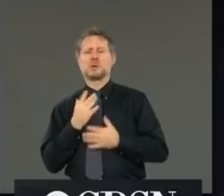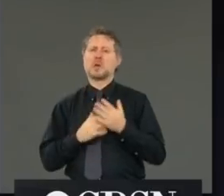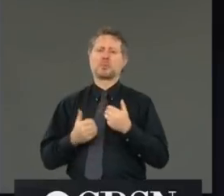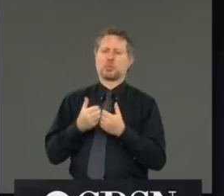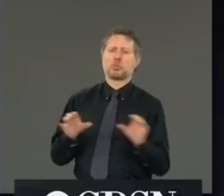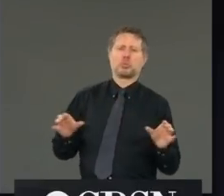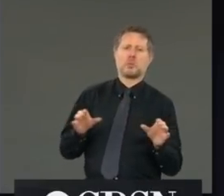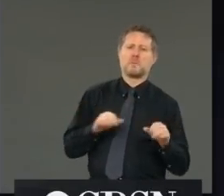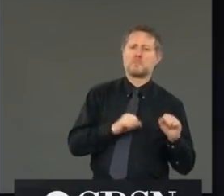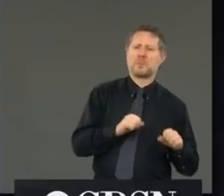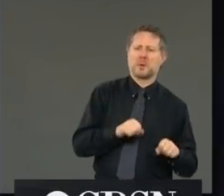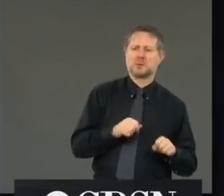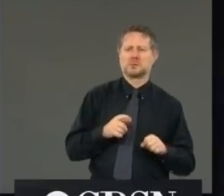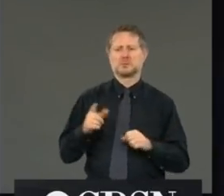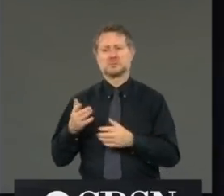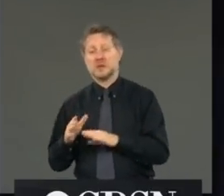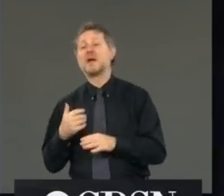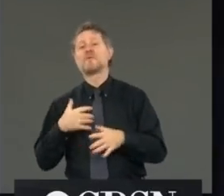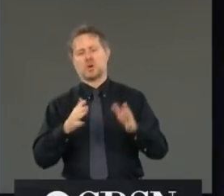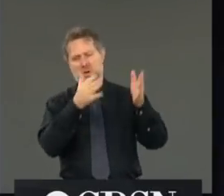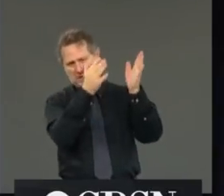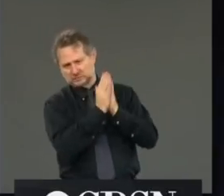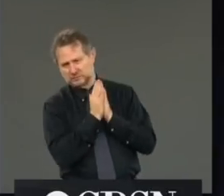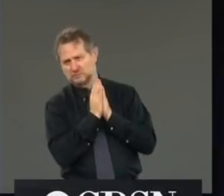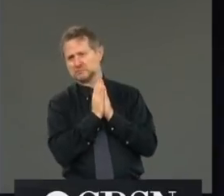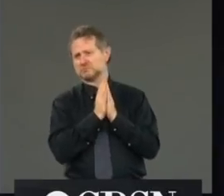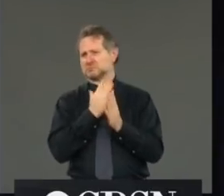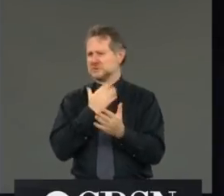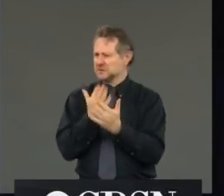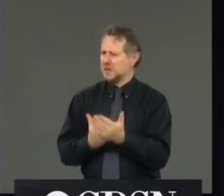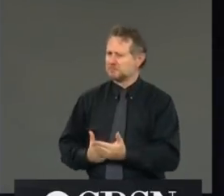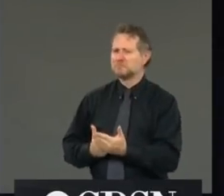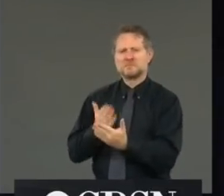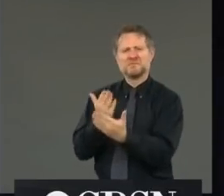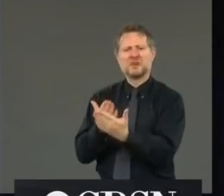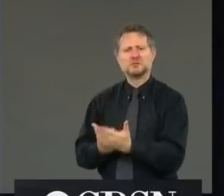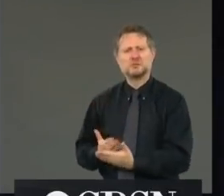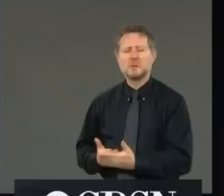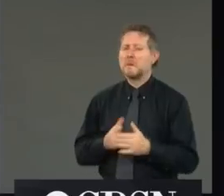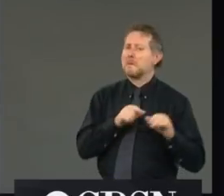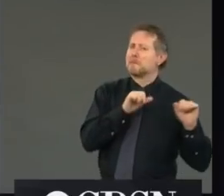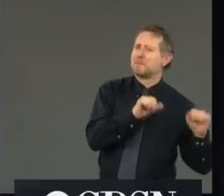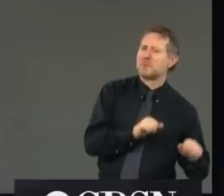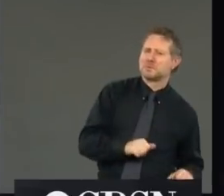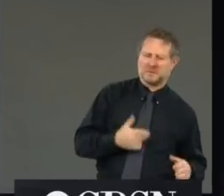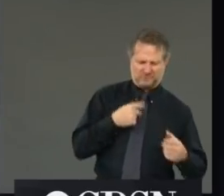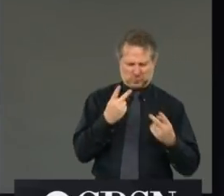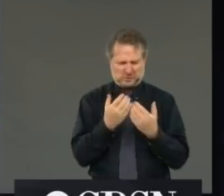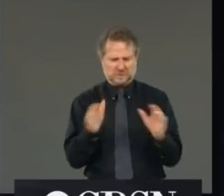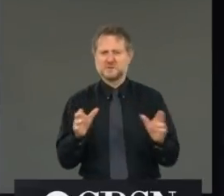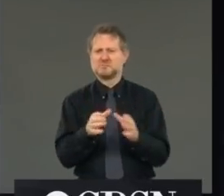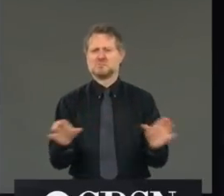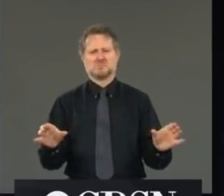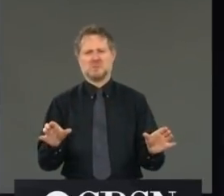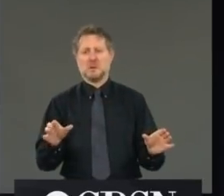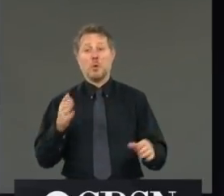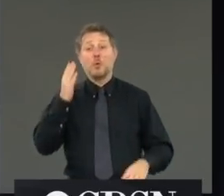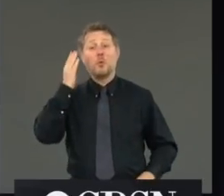ONE OTHER THING, WE CALLED THE CDC THE OTHER DAY SPECIFICALLY ASKING THEM ABOUT WHAT IS GOING ON IN OTHER STATES WHERE SOME MERGE AND